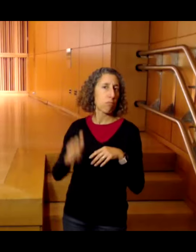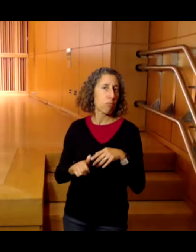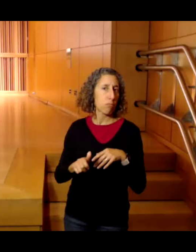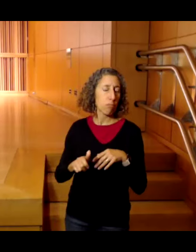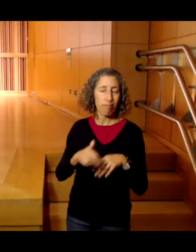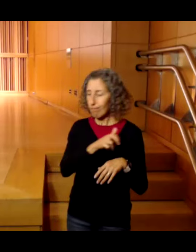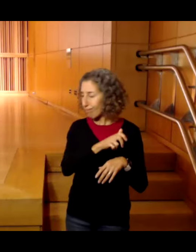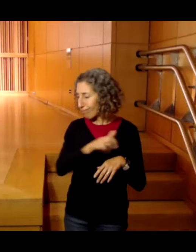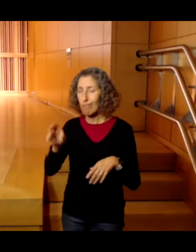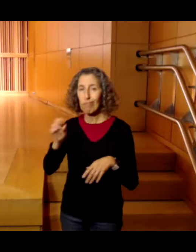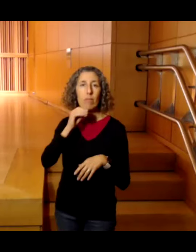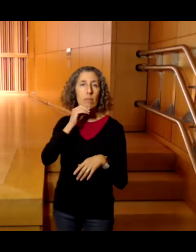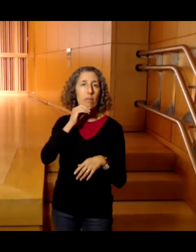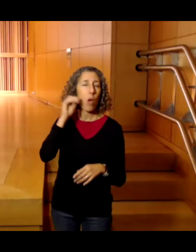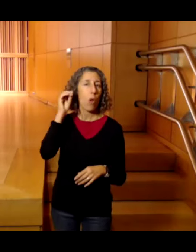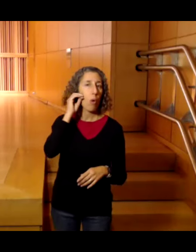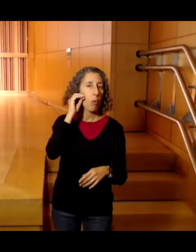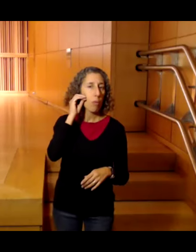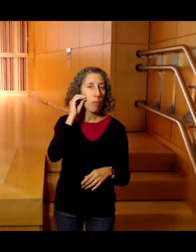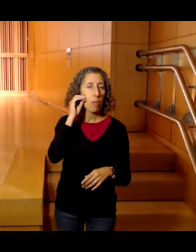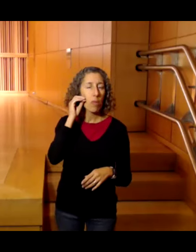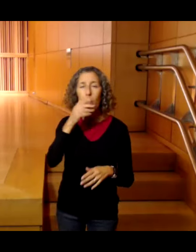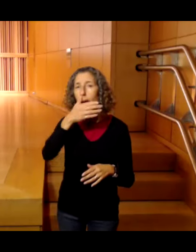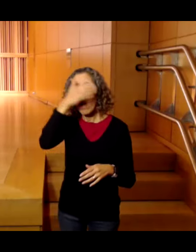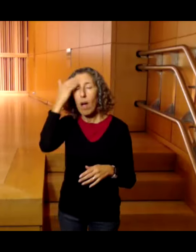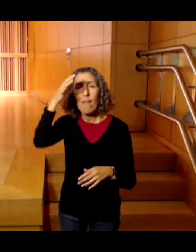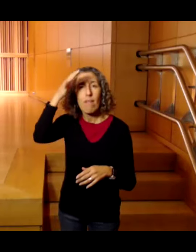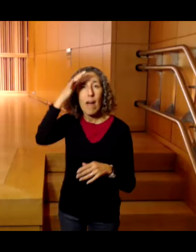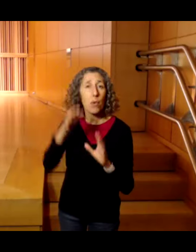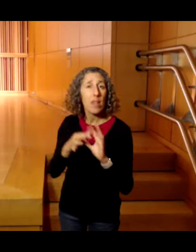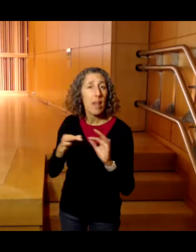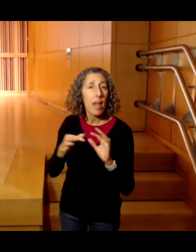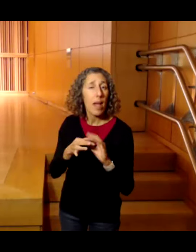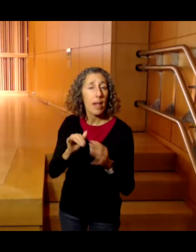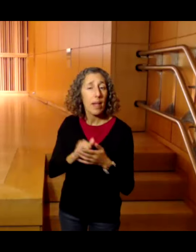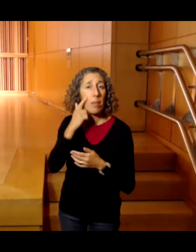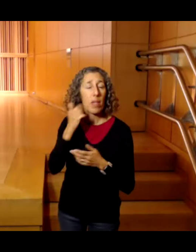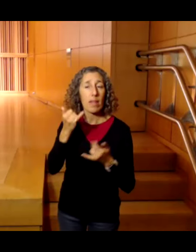If I didn't remember what my father said. It's because it no longer mattered.